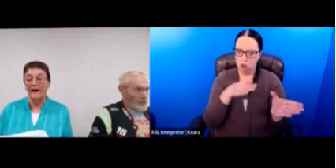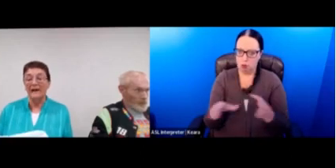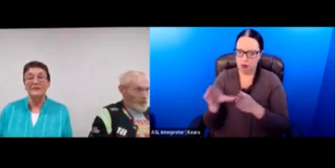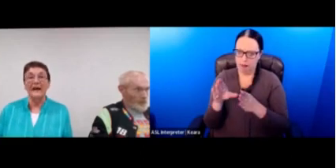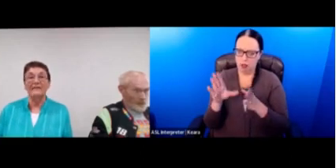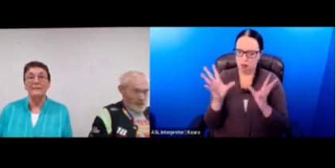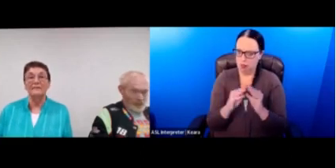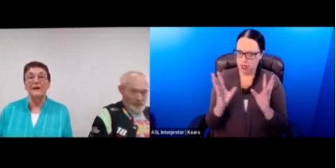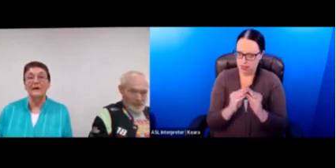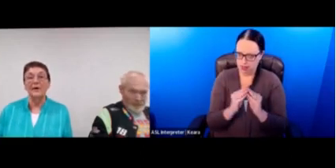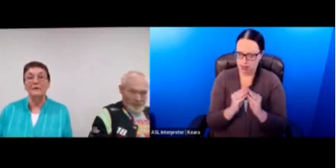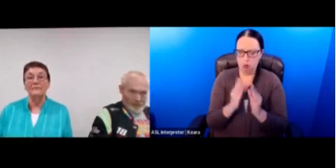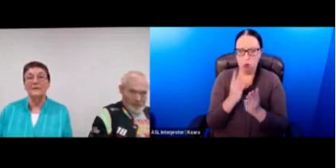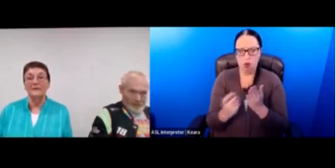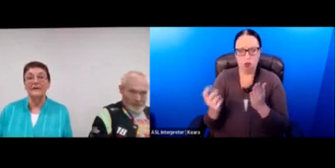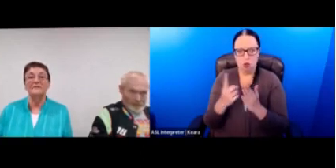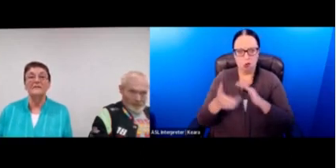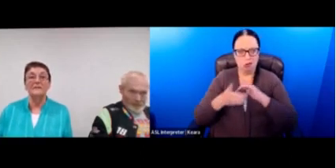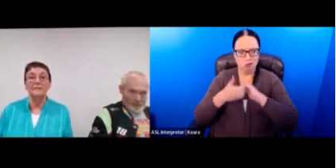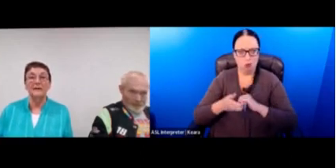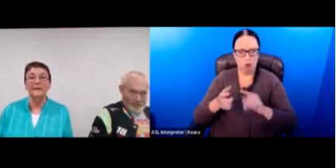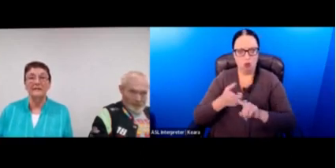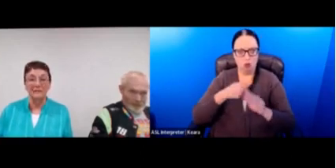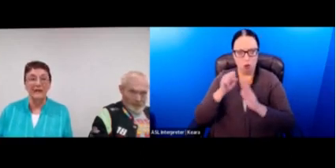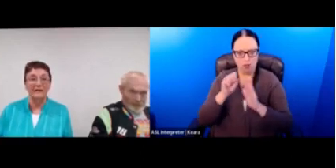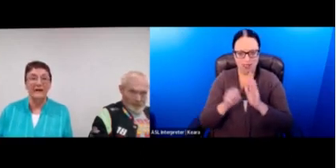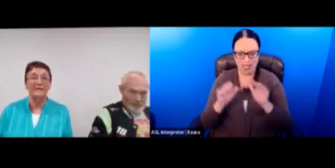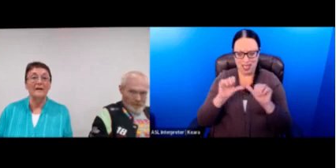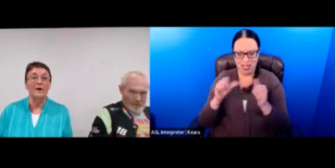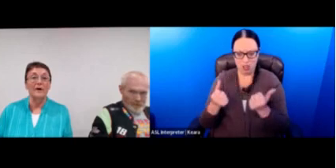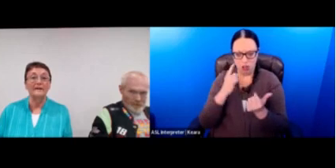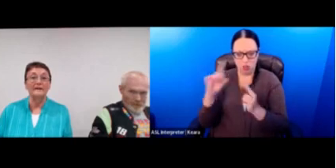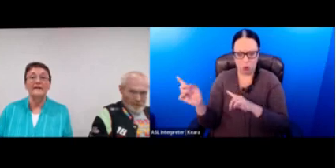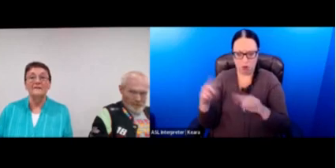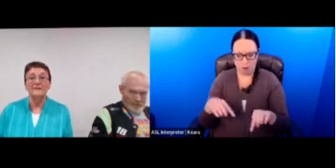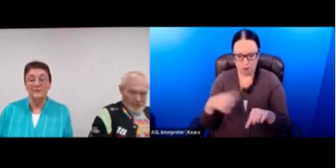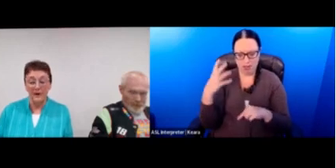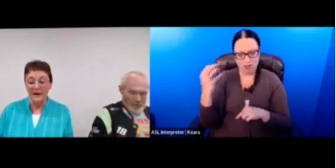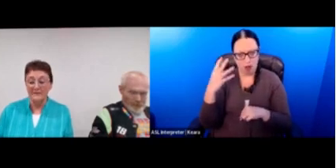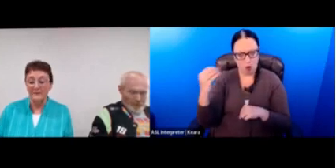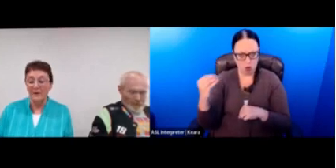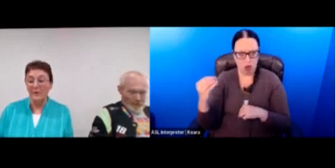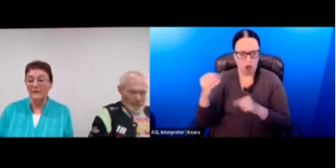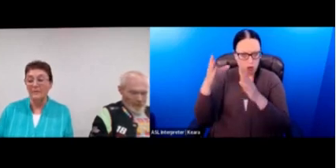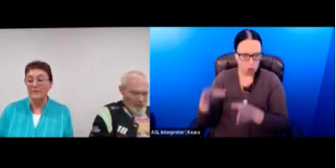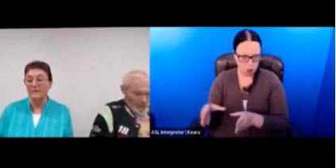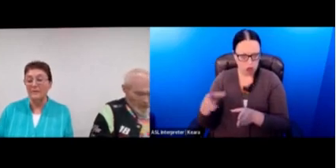actually had somebody partner from our state agency come in as a as an outside party, to, to hold these person centered